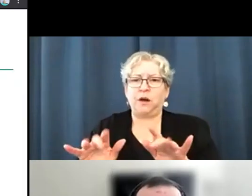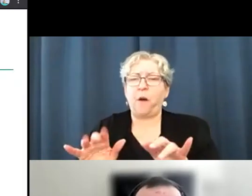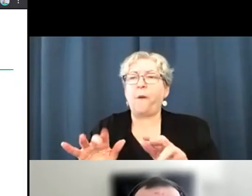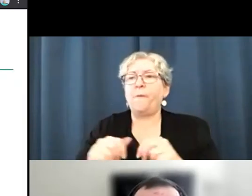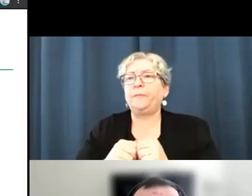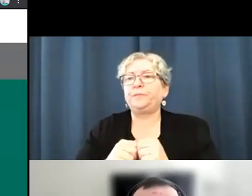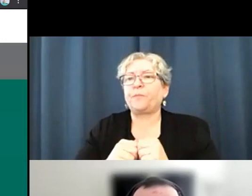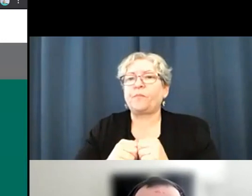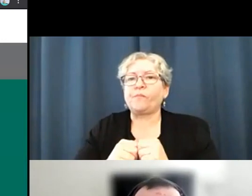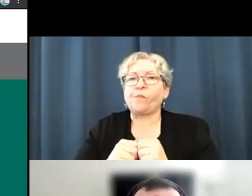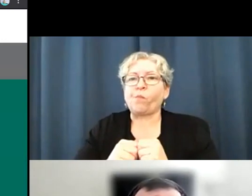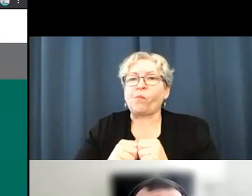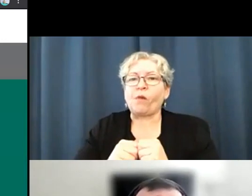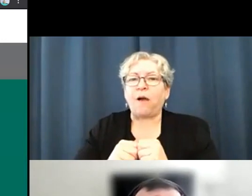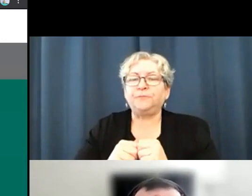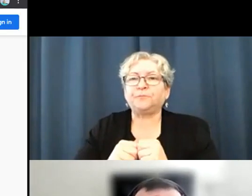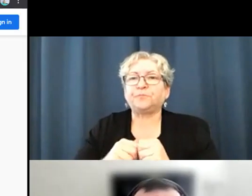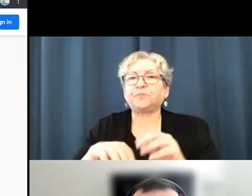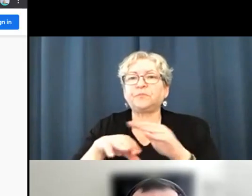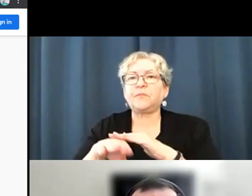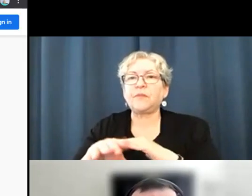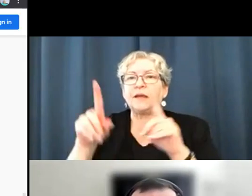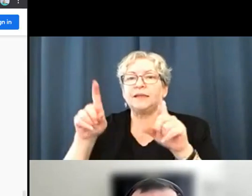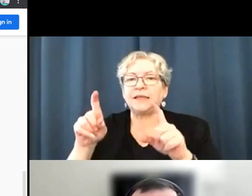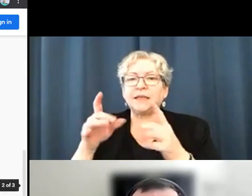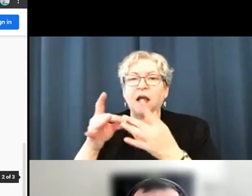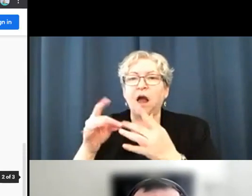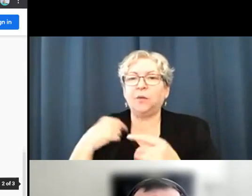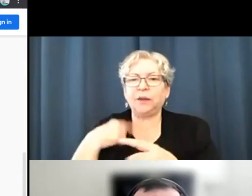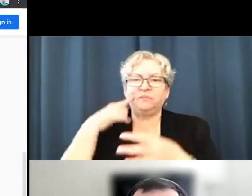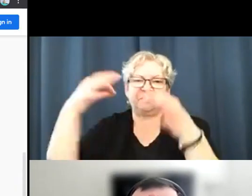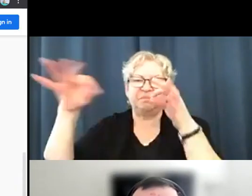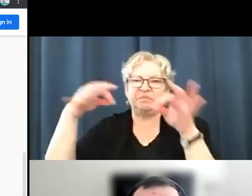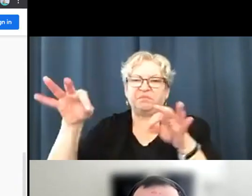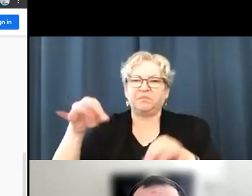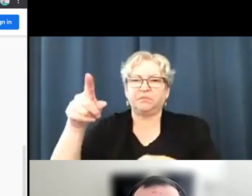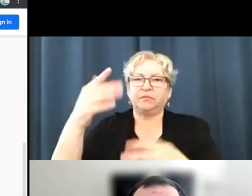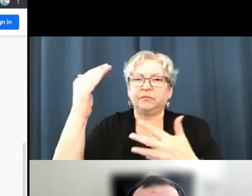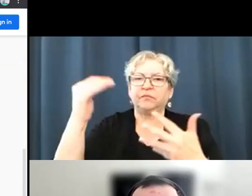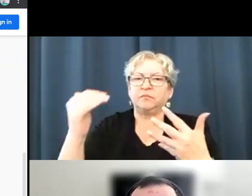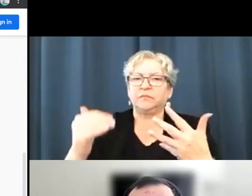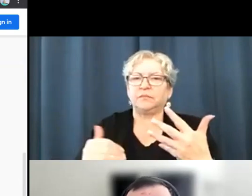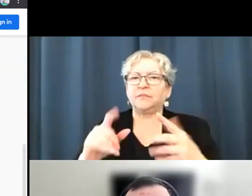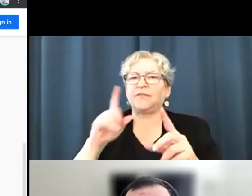And in this accessibility testing guide, we kinda go through this a little bit with the testing procedure, but basically, what we're doing